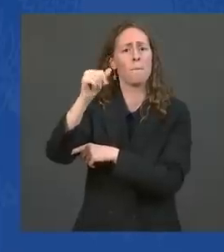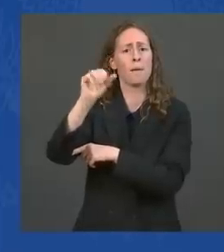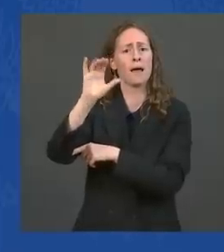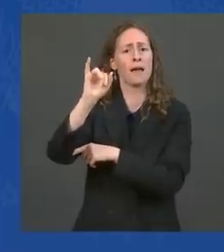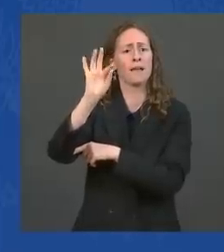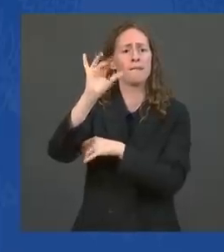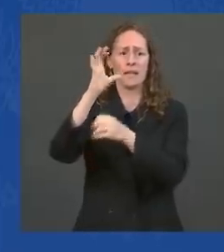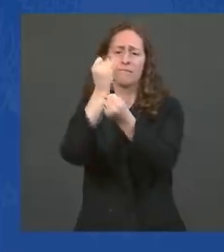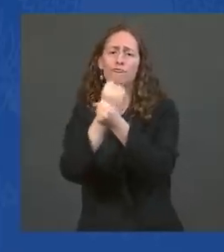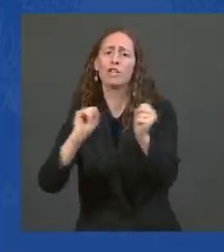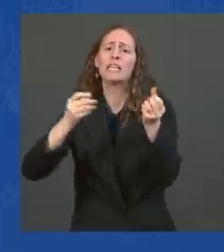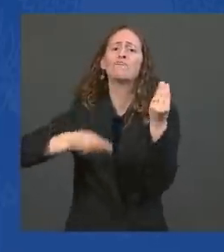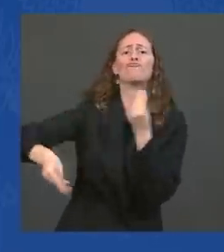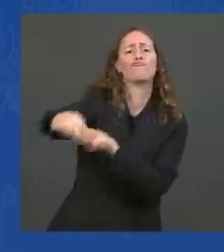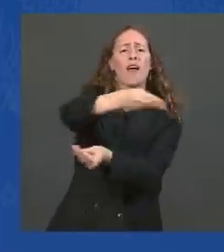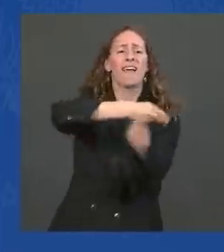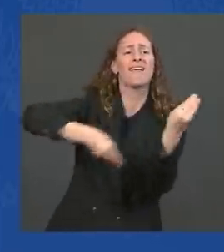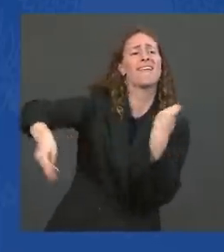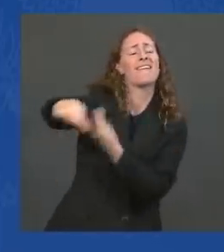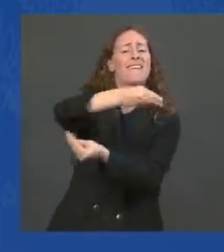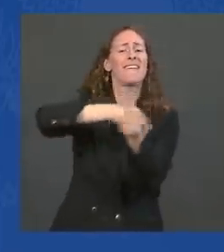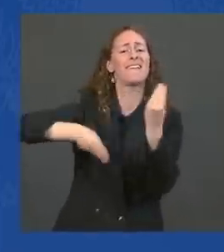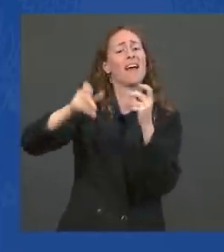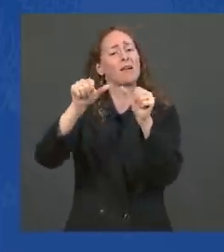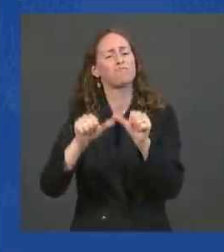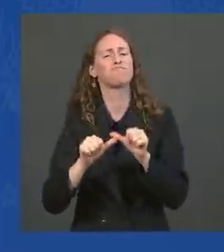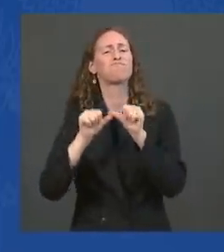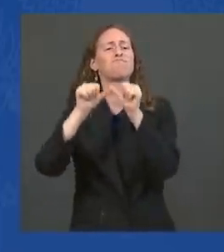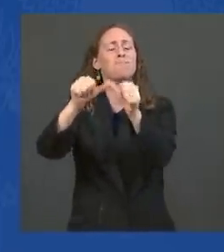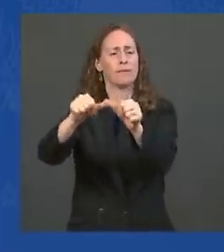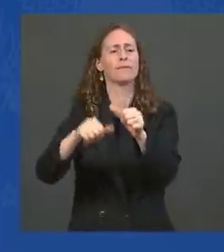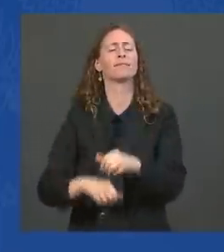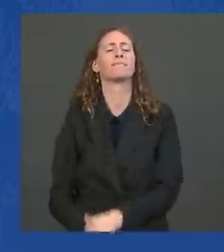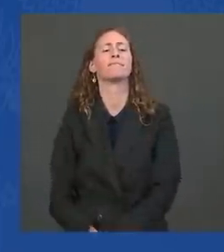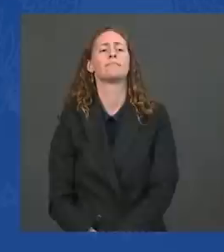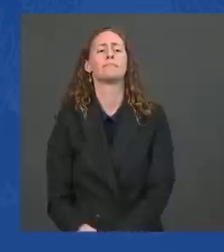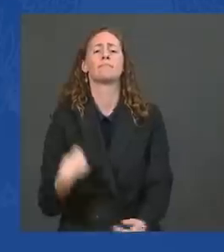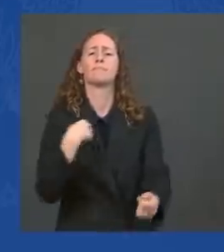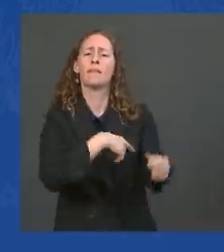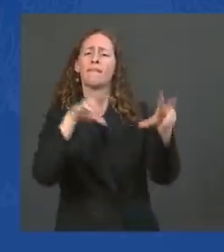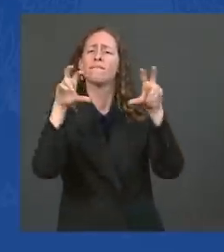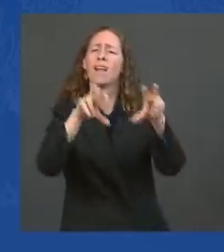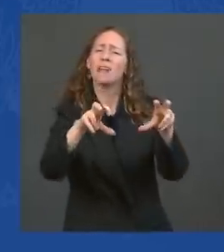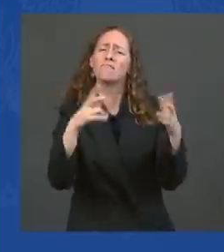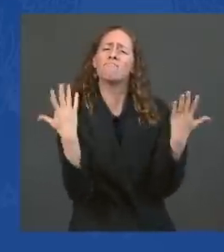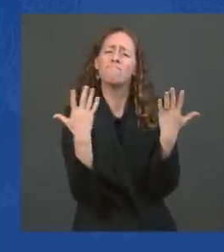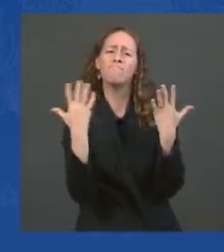This is about investing in our greatest source of strength -- our alliances -- and updating them